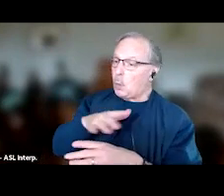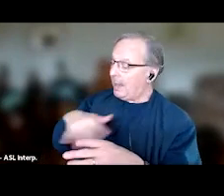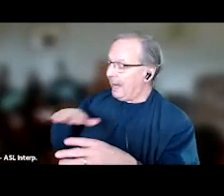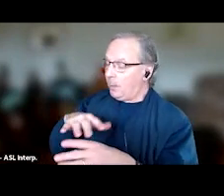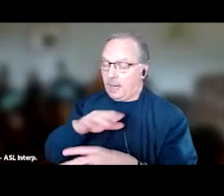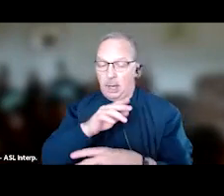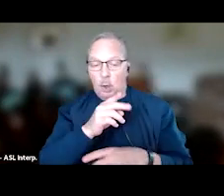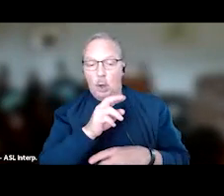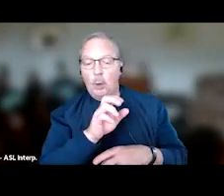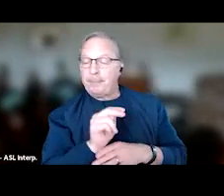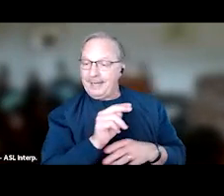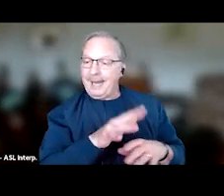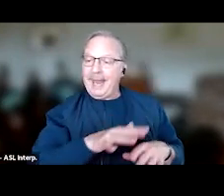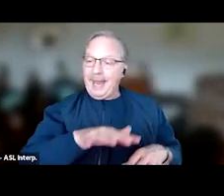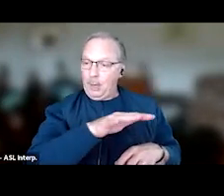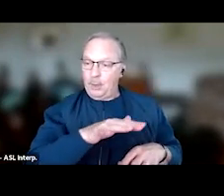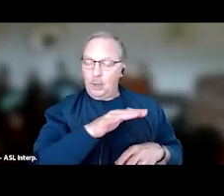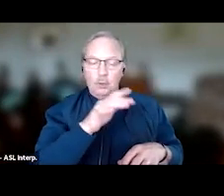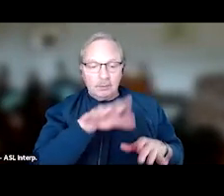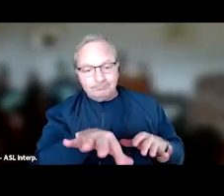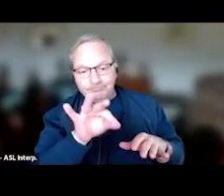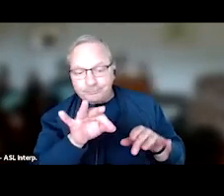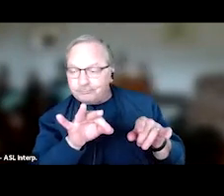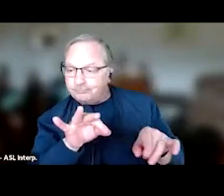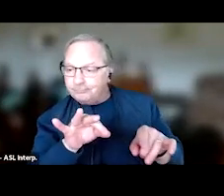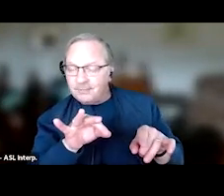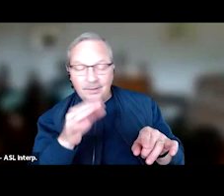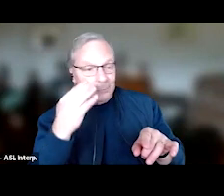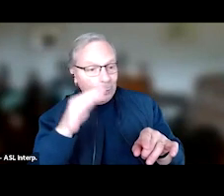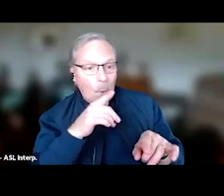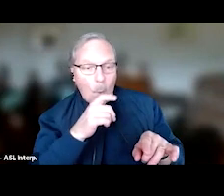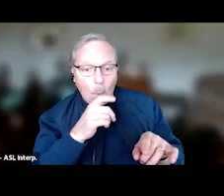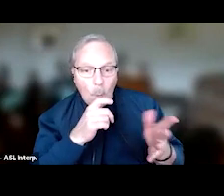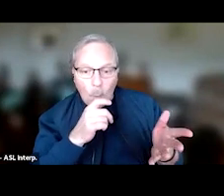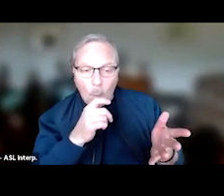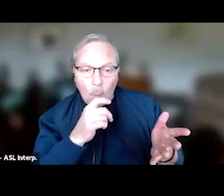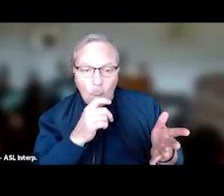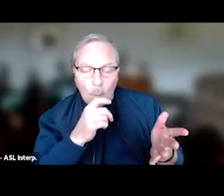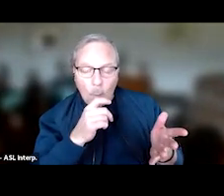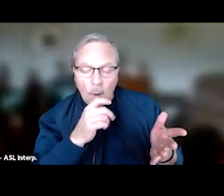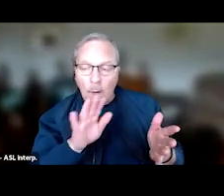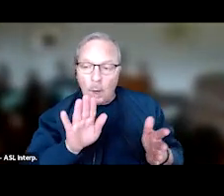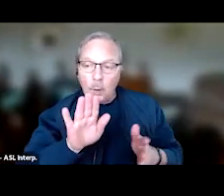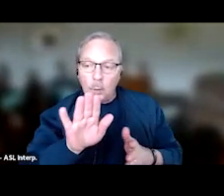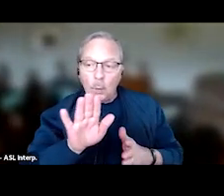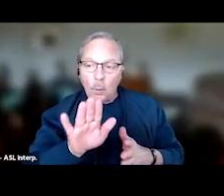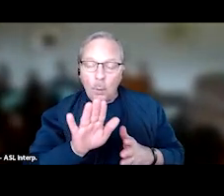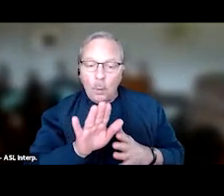you can locate... If you don't know who your community health clinic is,